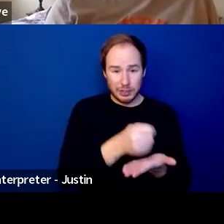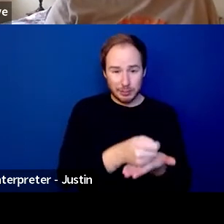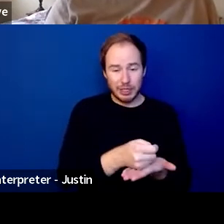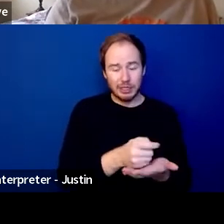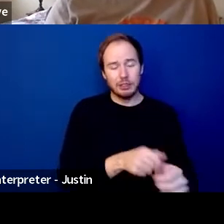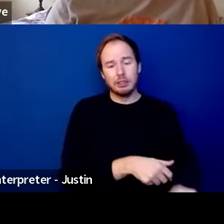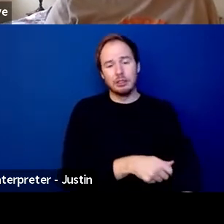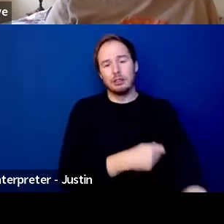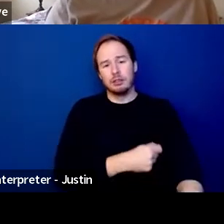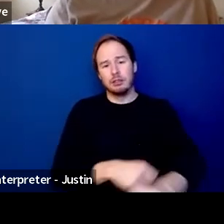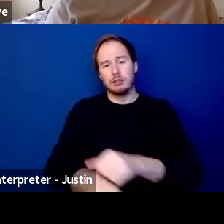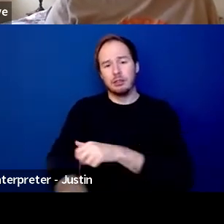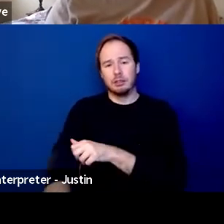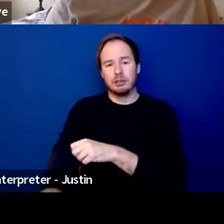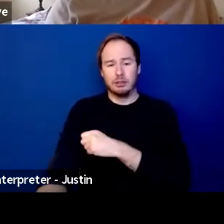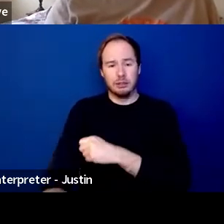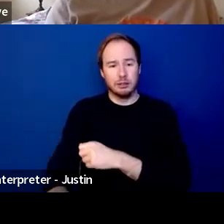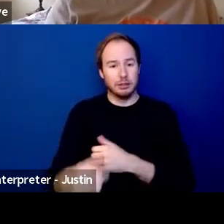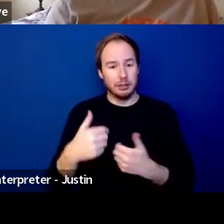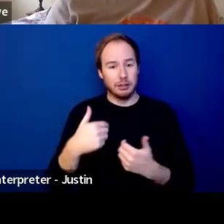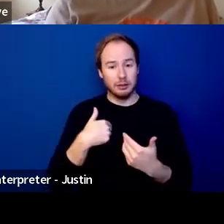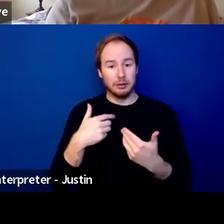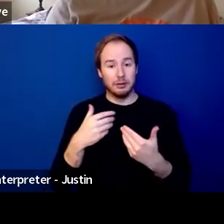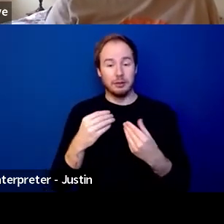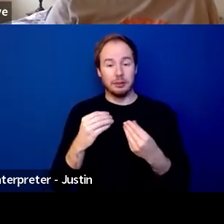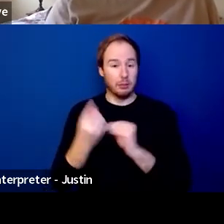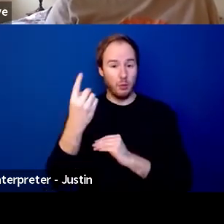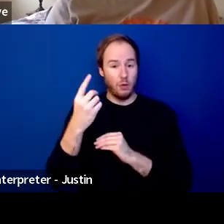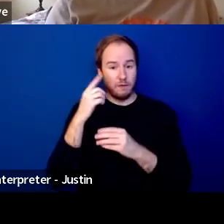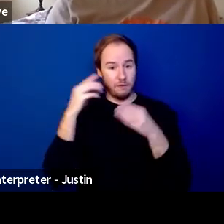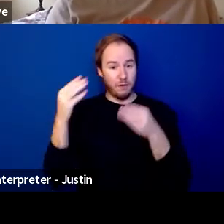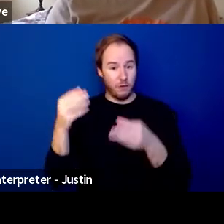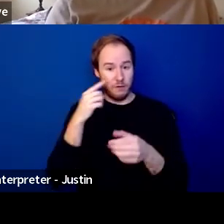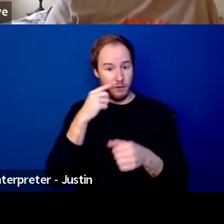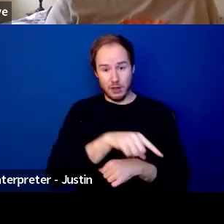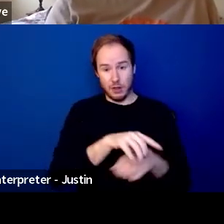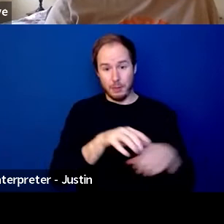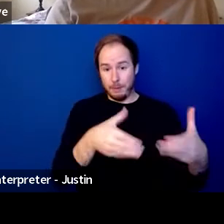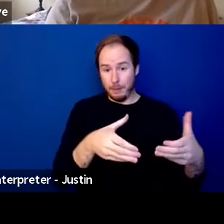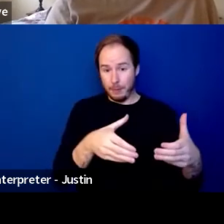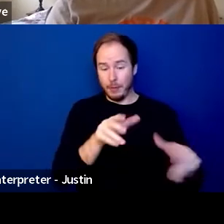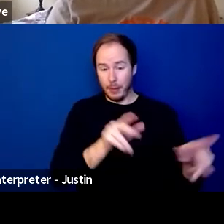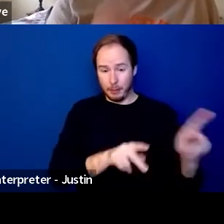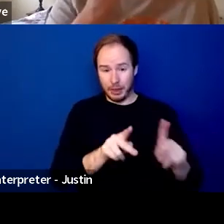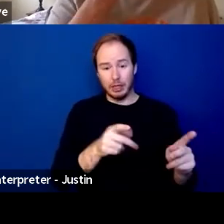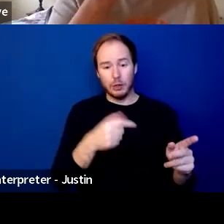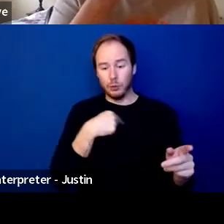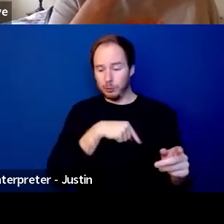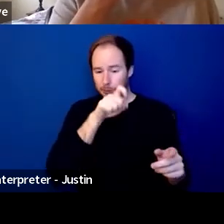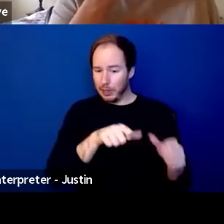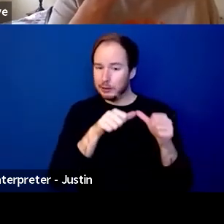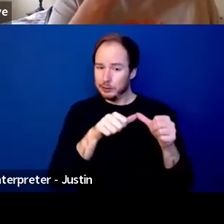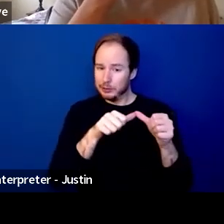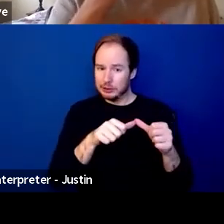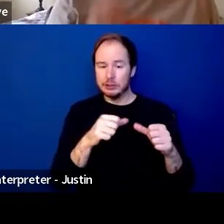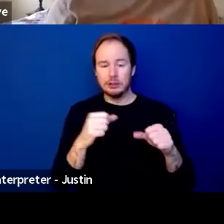And I guess the main thing is, for this population, you just have to be very persistent. You have to be a strong advocate.